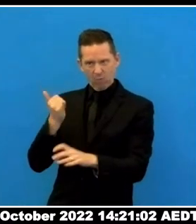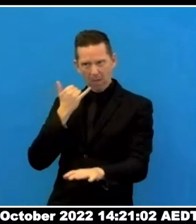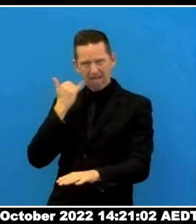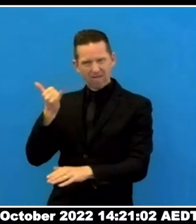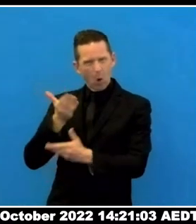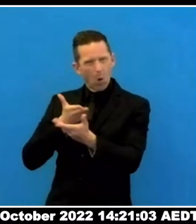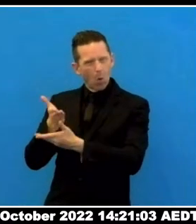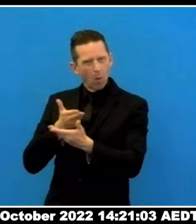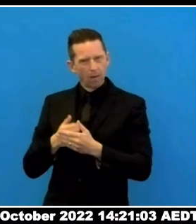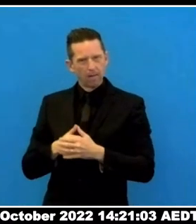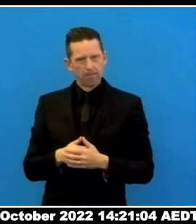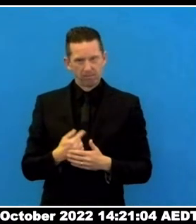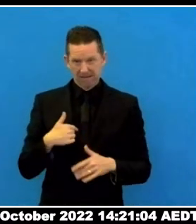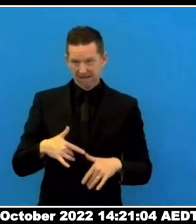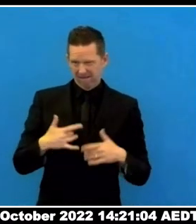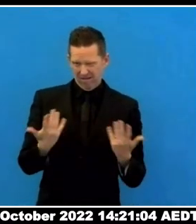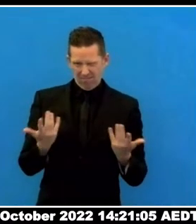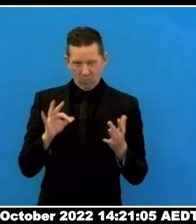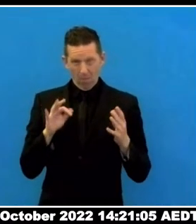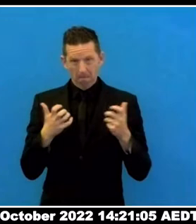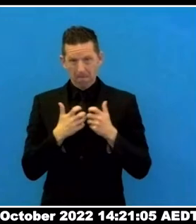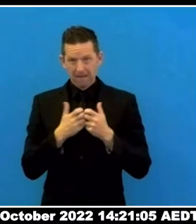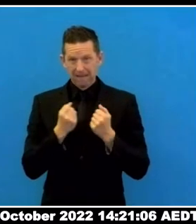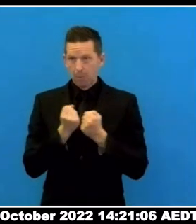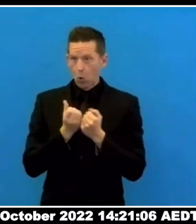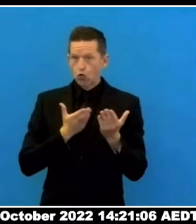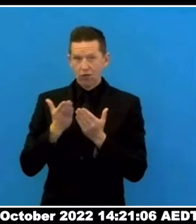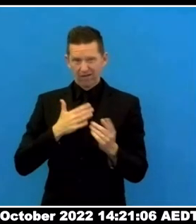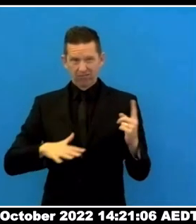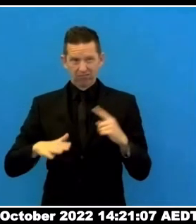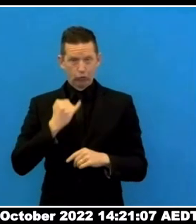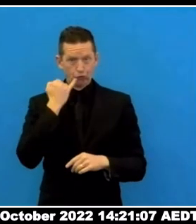I don't think there are many supports and services here in Shepparton.